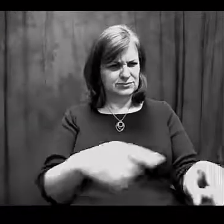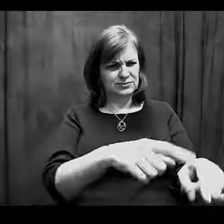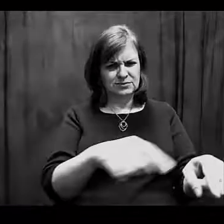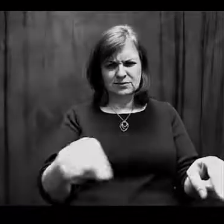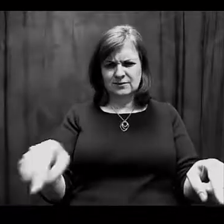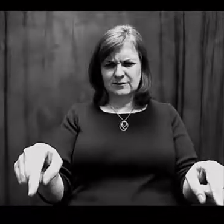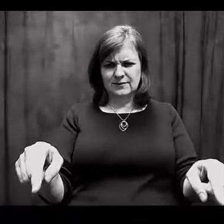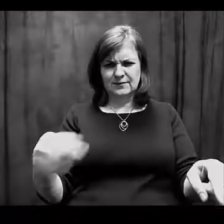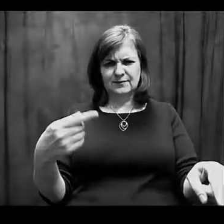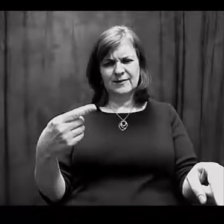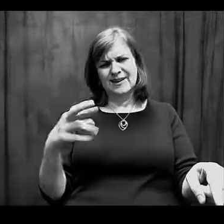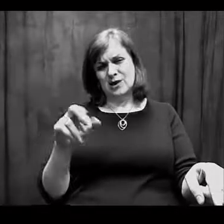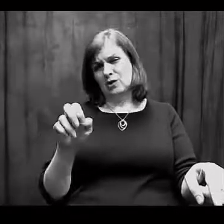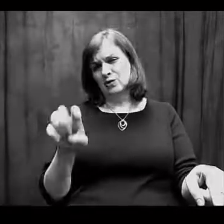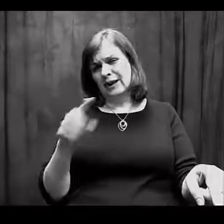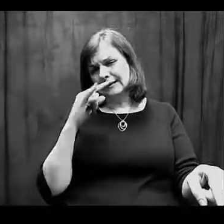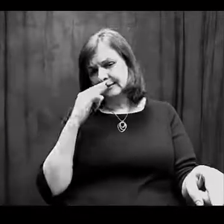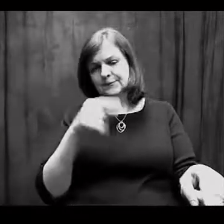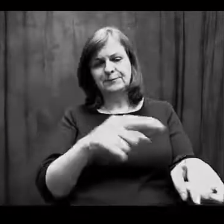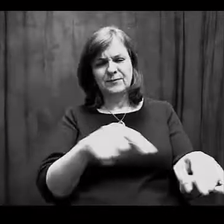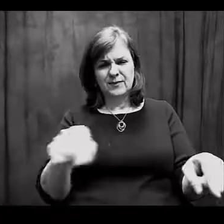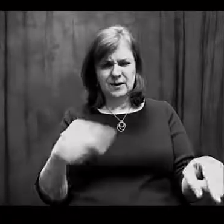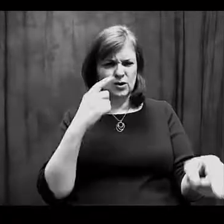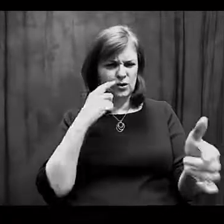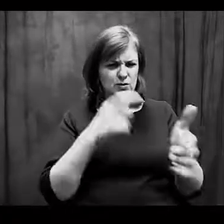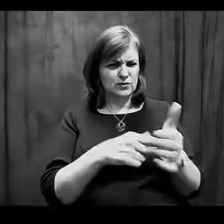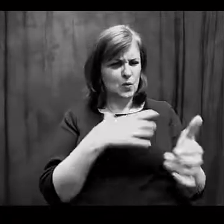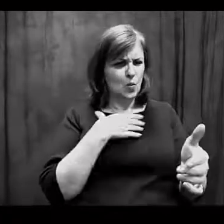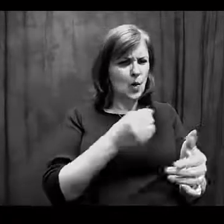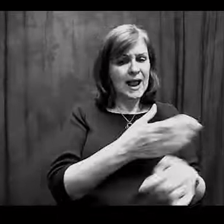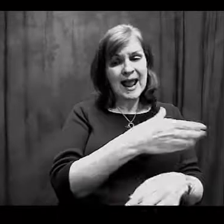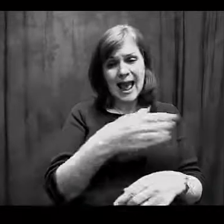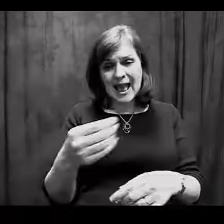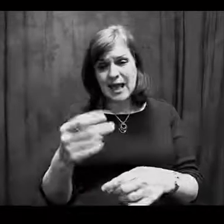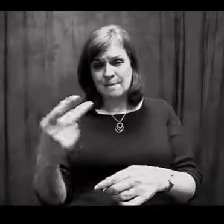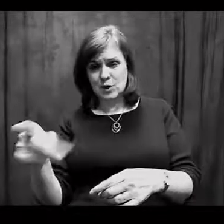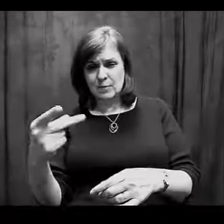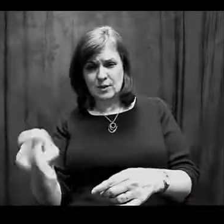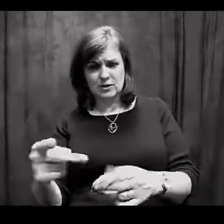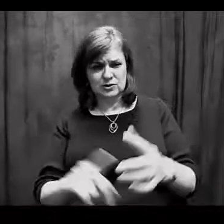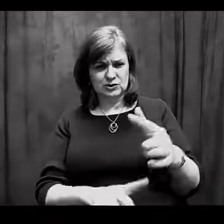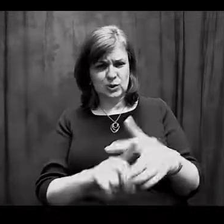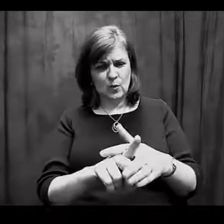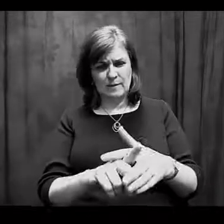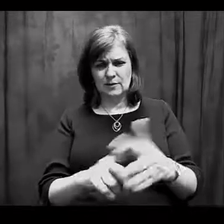grandkids and you start getting this